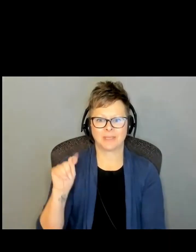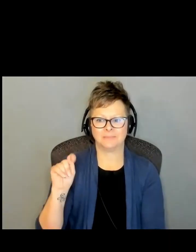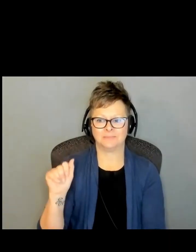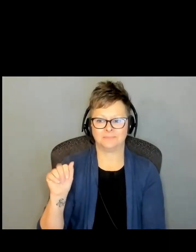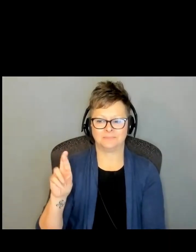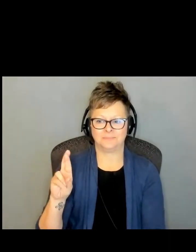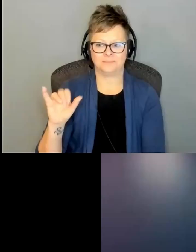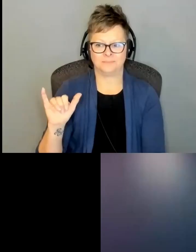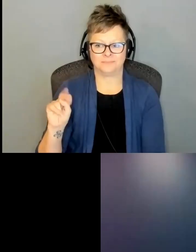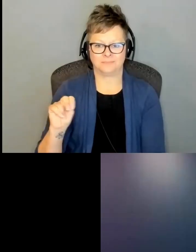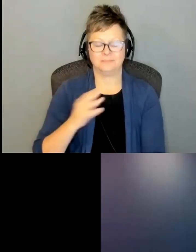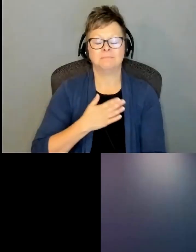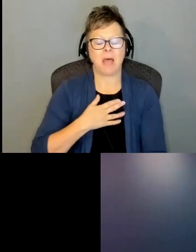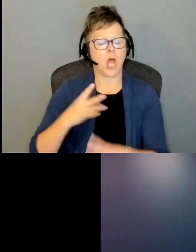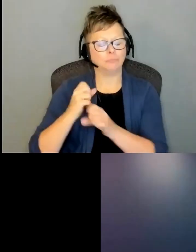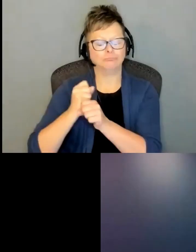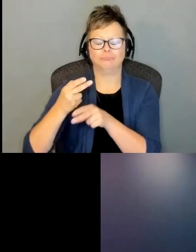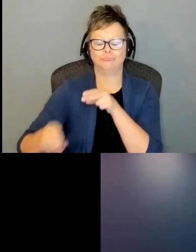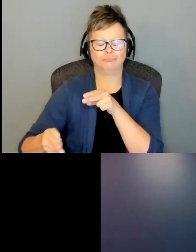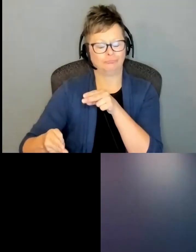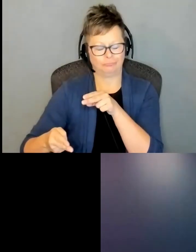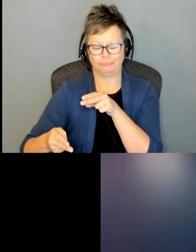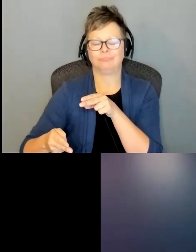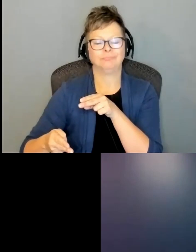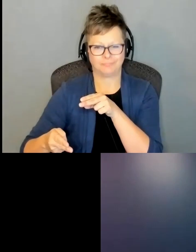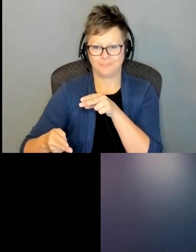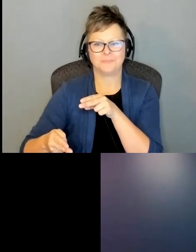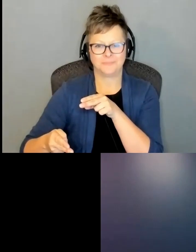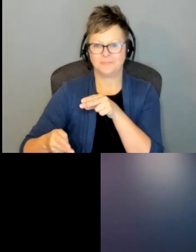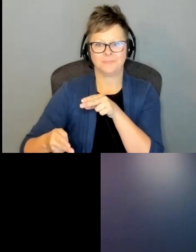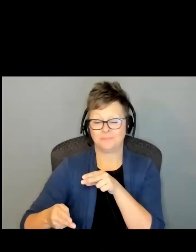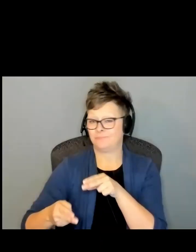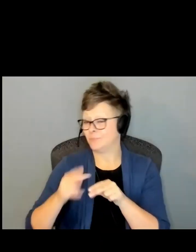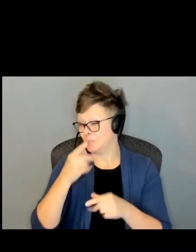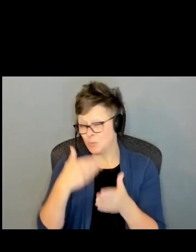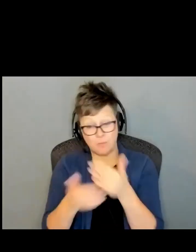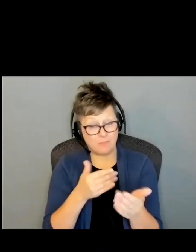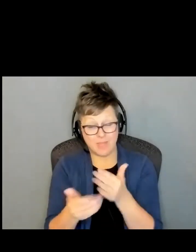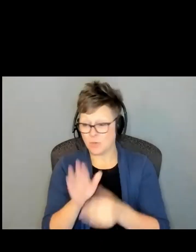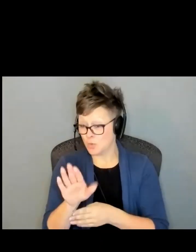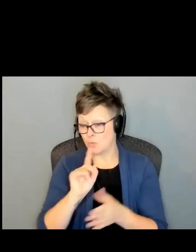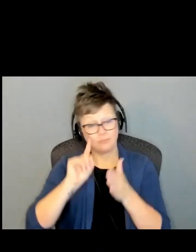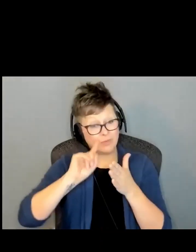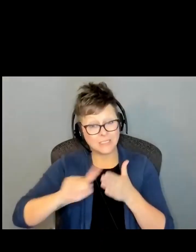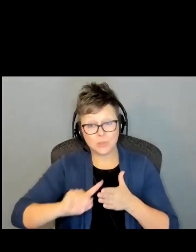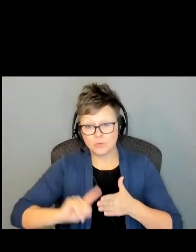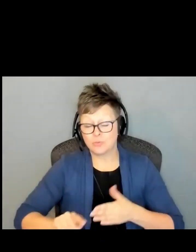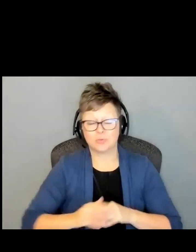So I can just add, no matter what your research topic is or where your interests lie, I highly